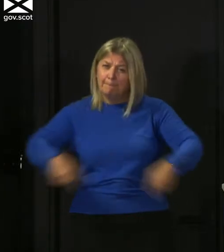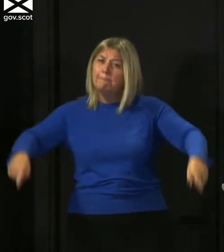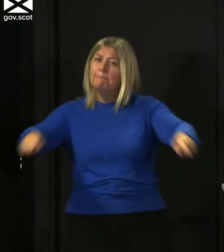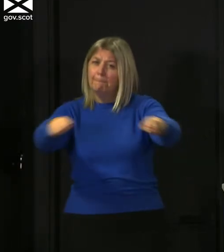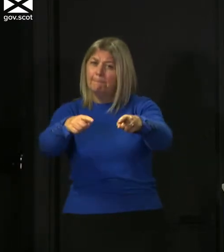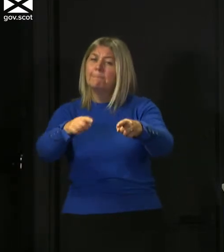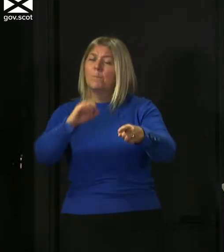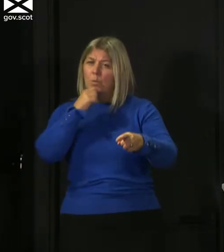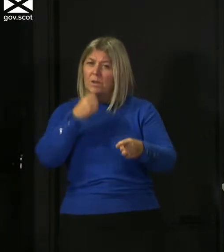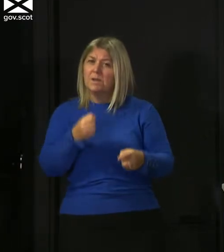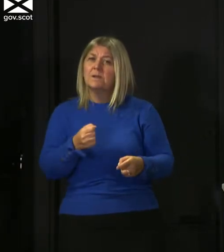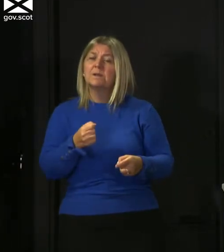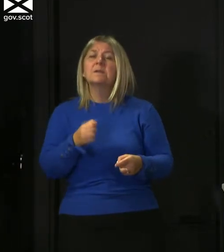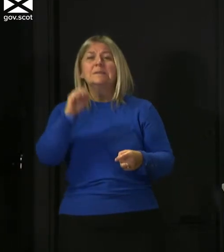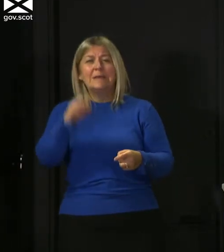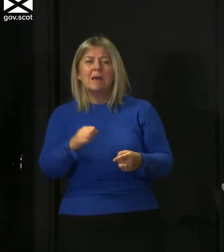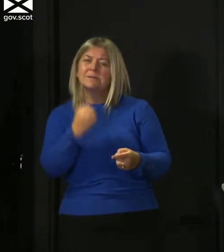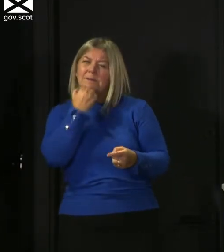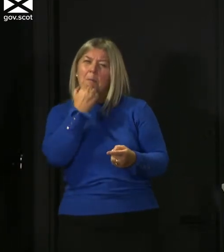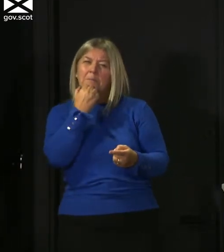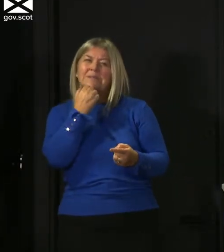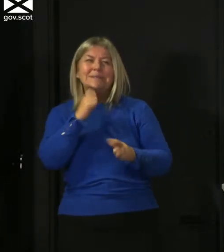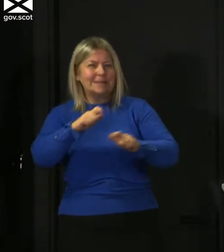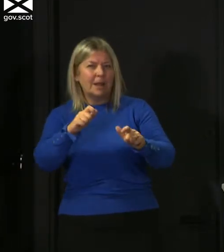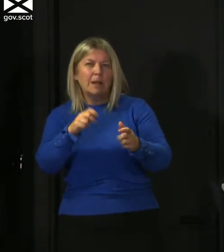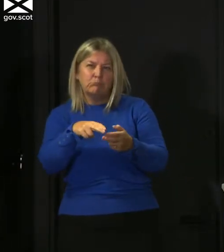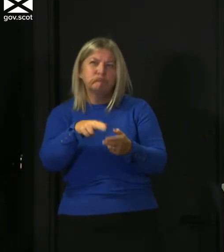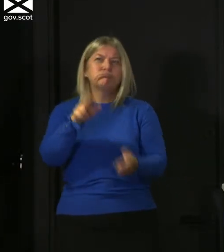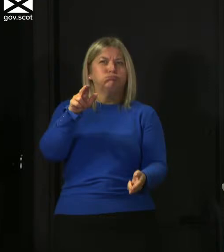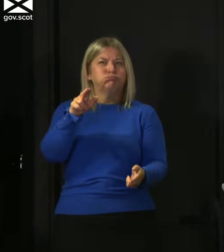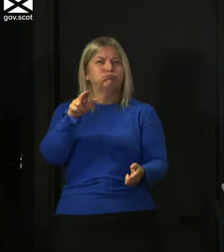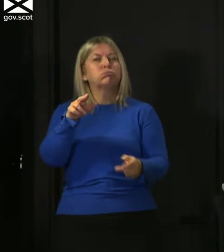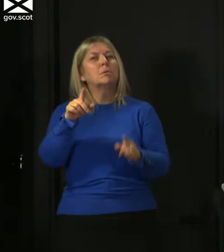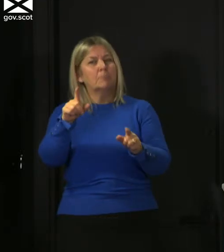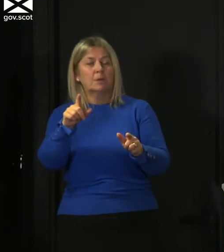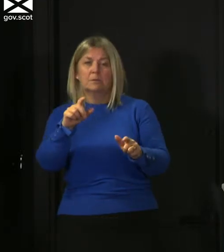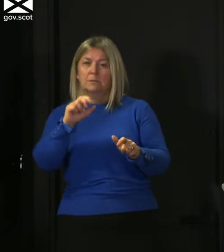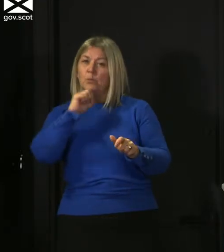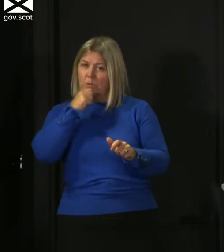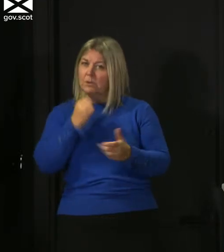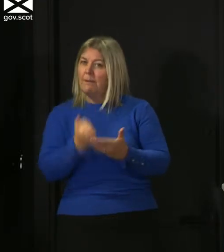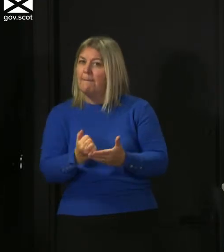even if we are not here seeing that come through in the data yet. So avoid going into other